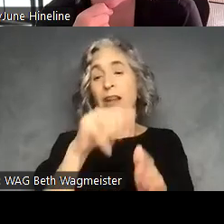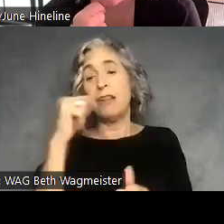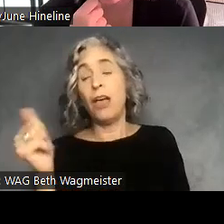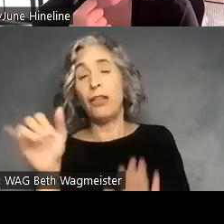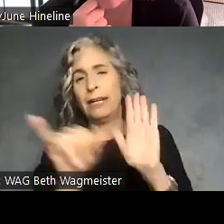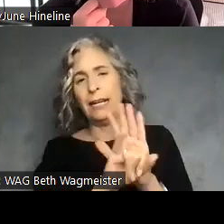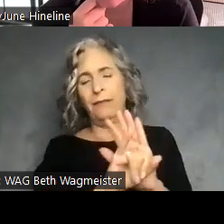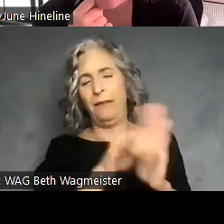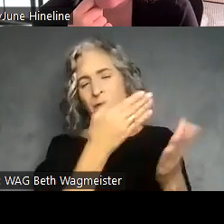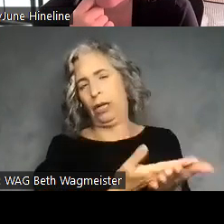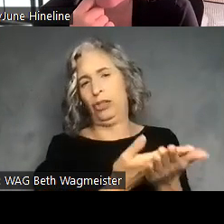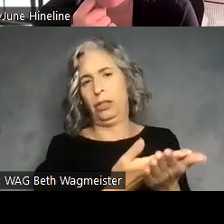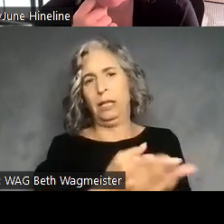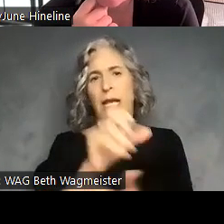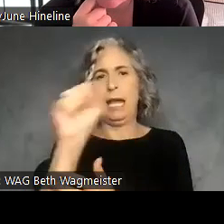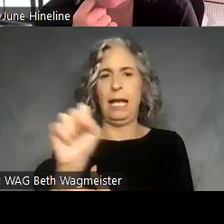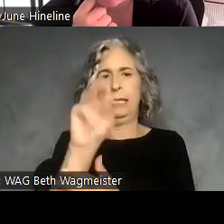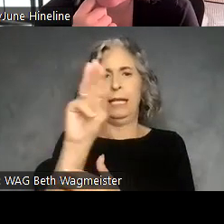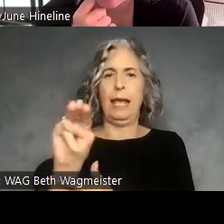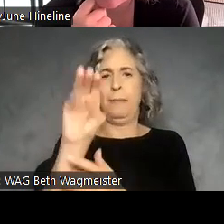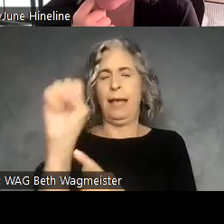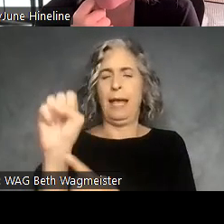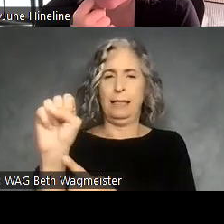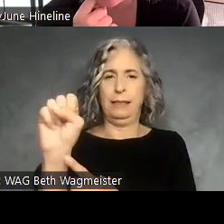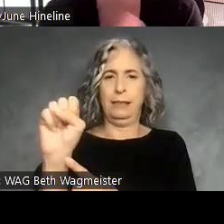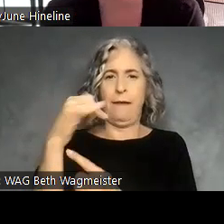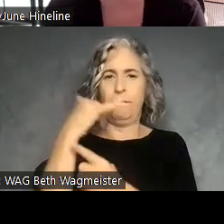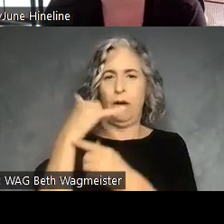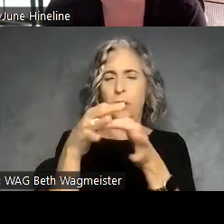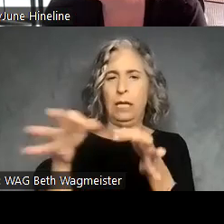have things that could prevent them from -- you know, everyday situations that can prevent them